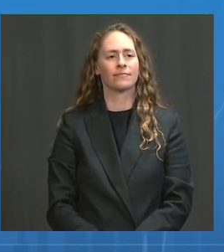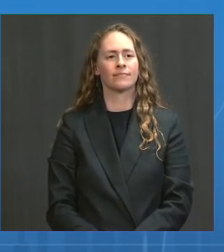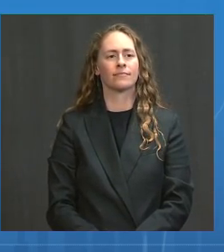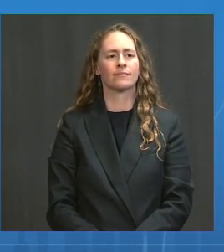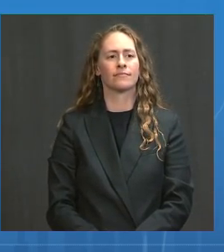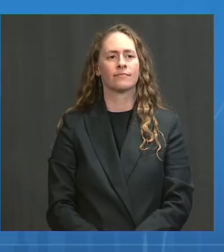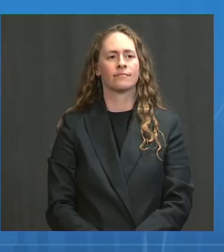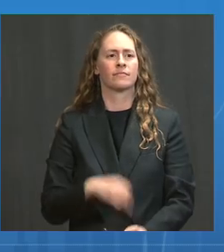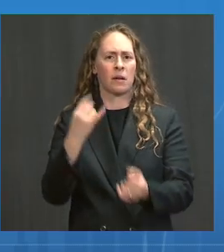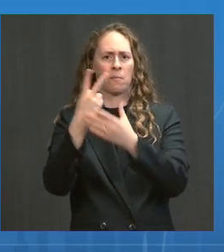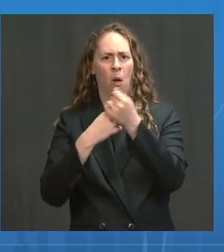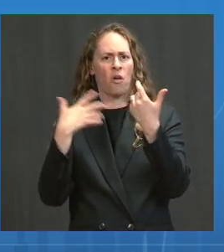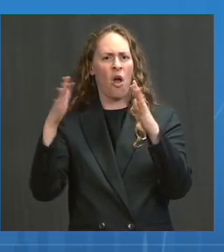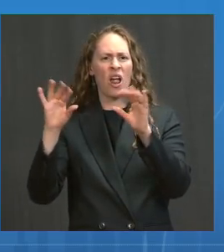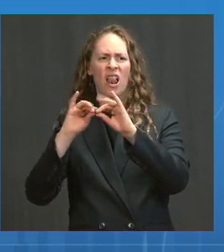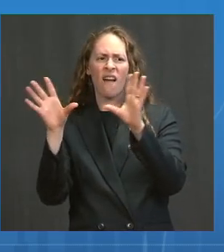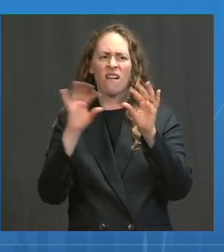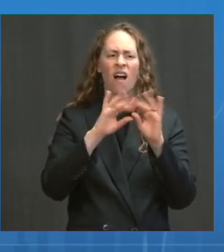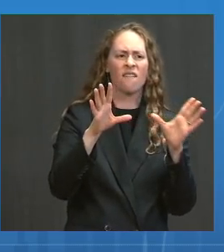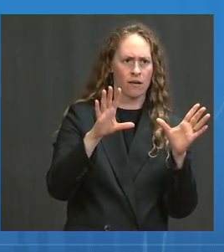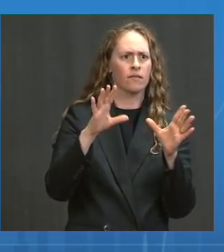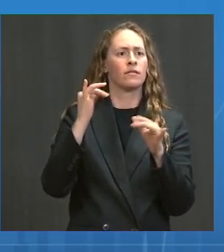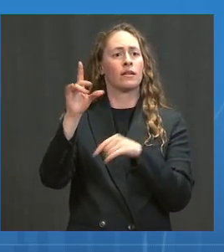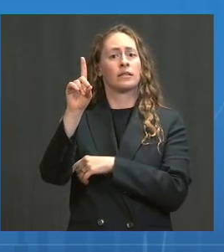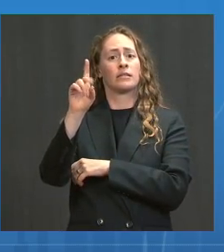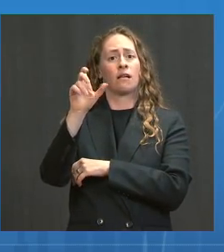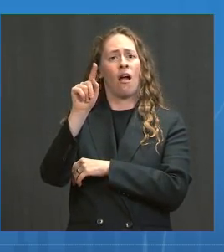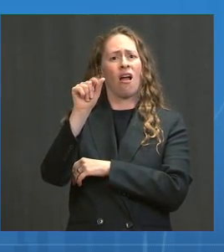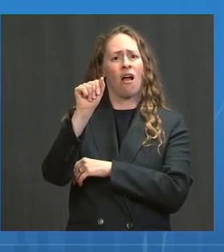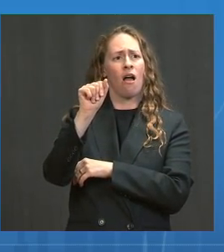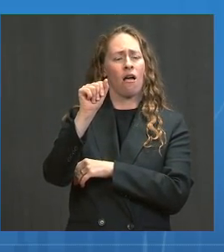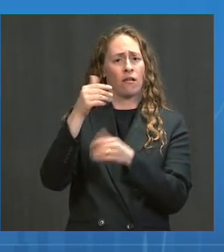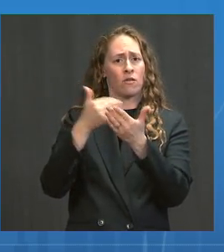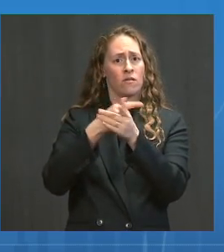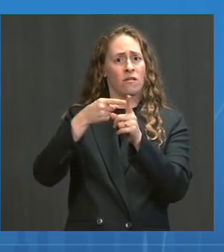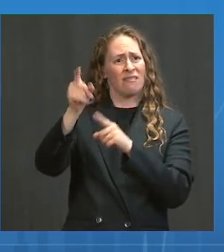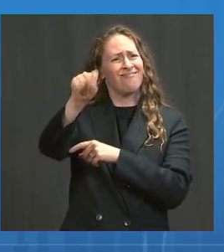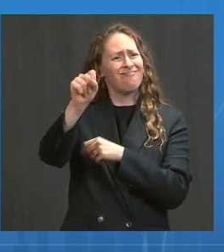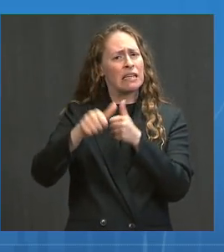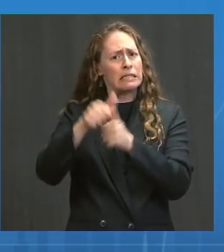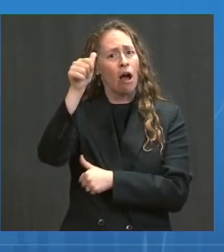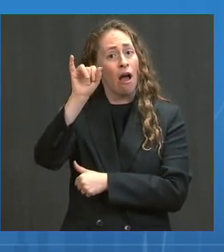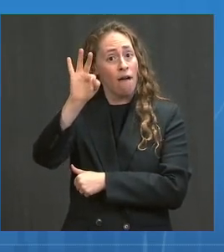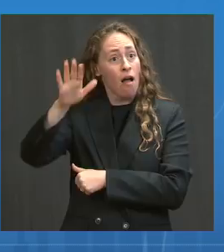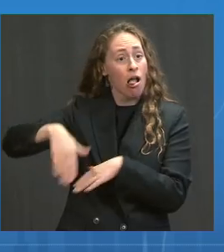the Delta variant is a threat to unvaccinated Americans and to communities with low vaccination rates.